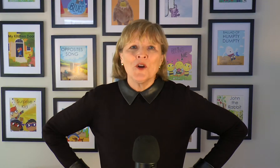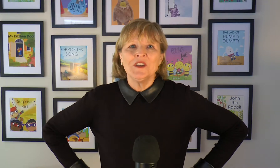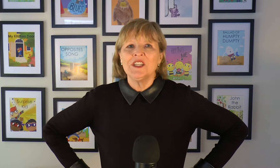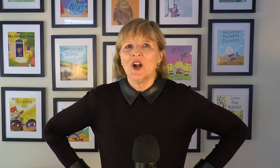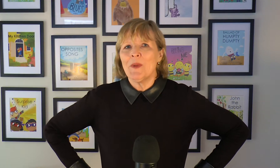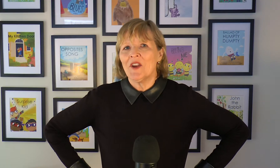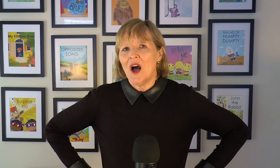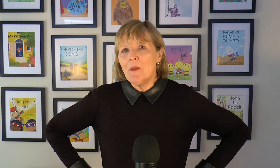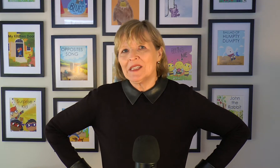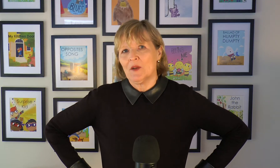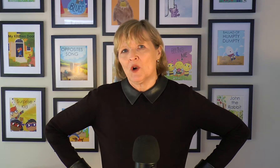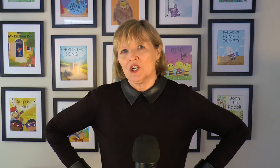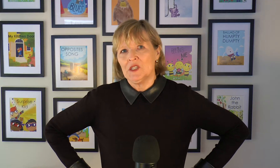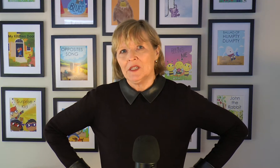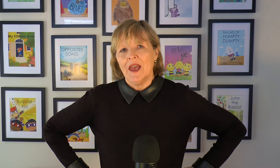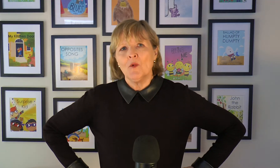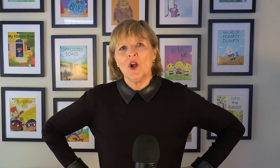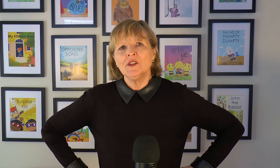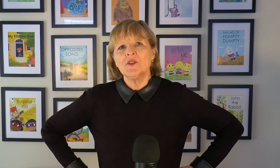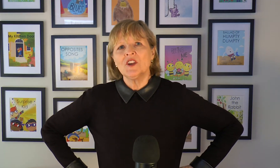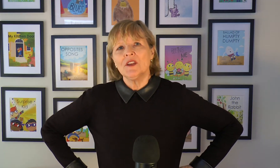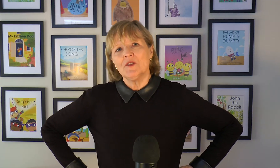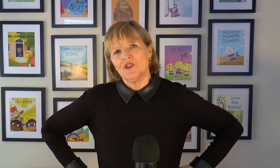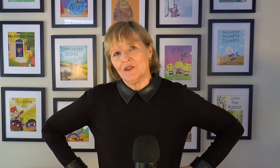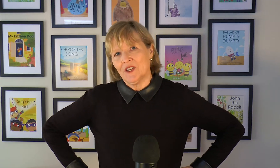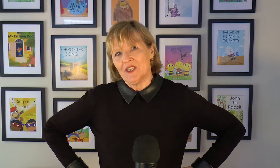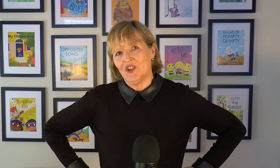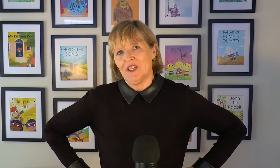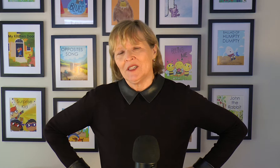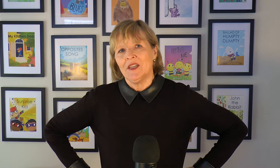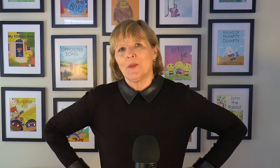We're going to talk about opposite words and we're also going to give your children a chance